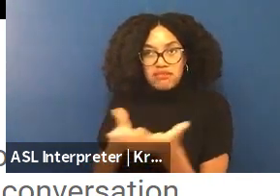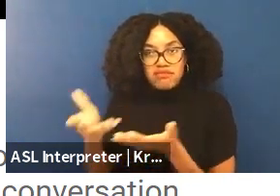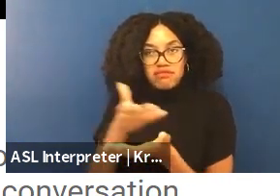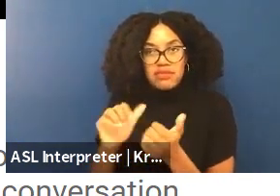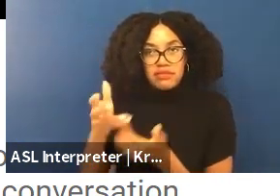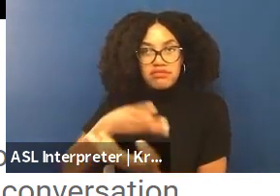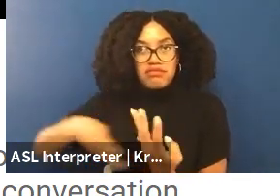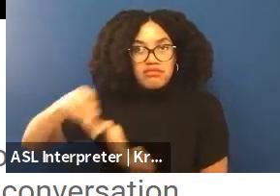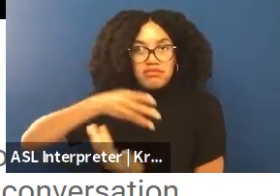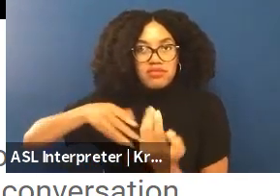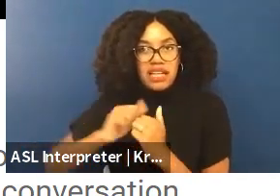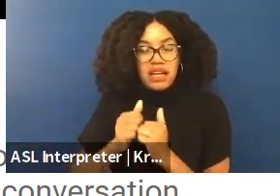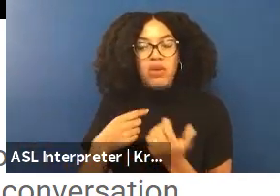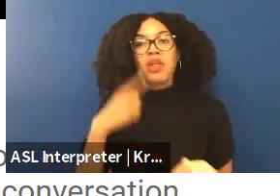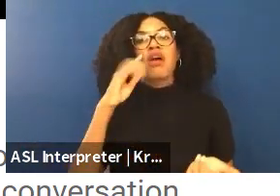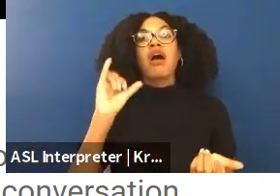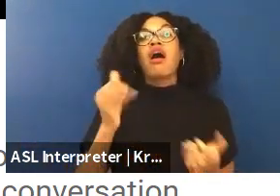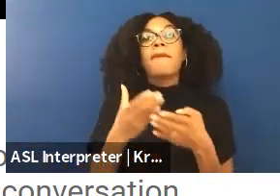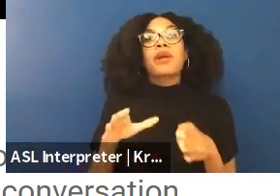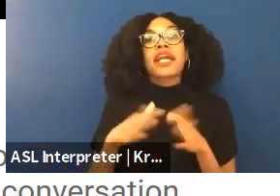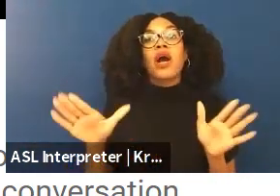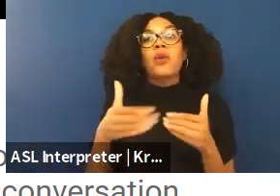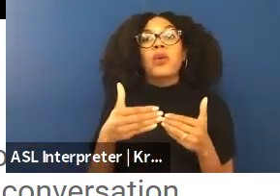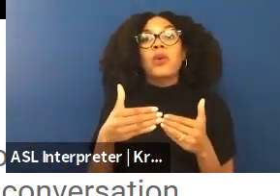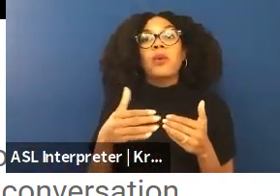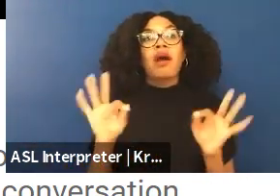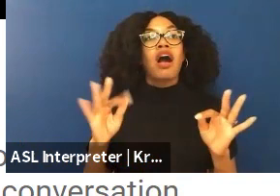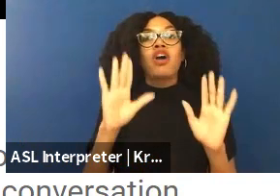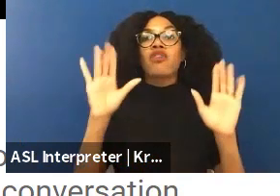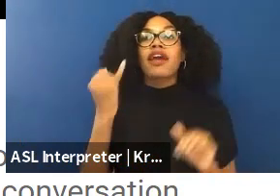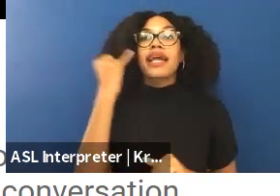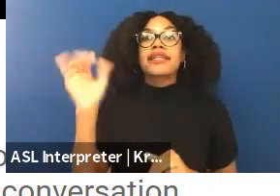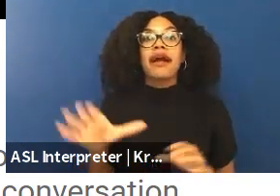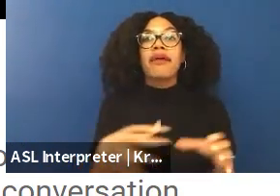We thought we were so smart and then they came back to us. We were reading through the